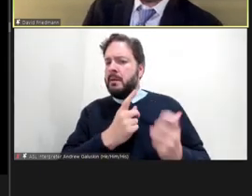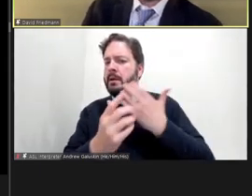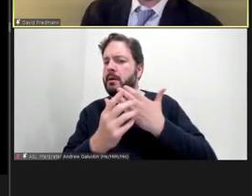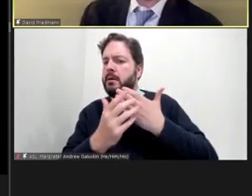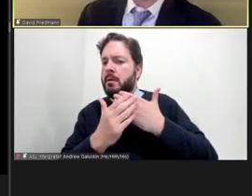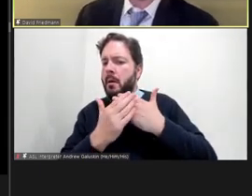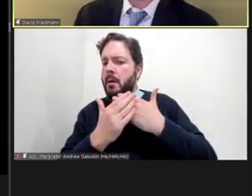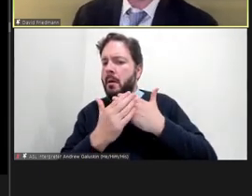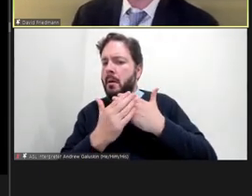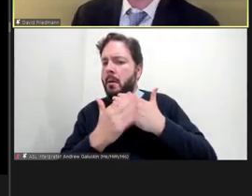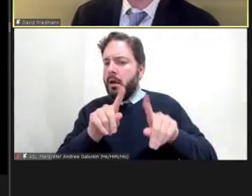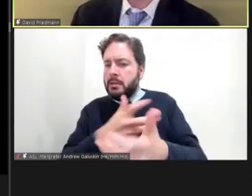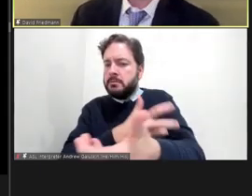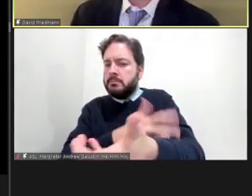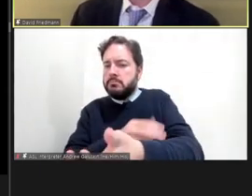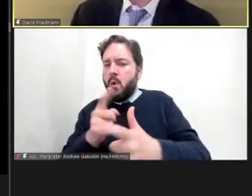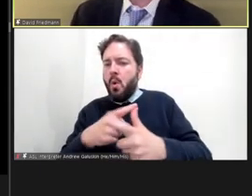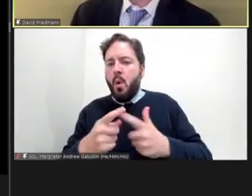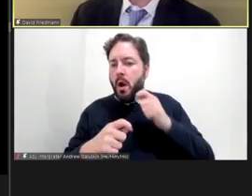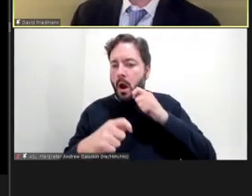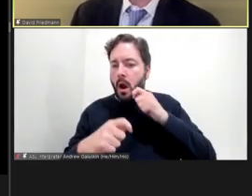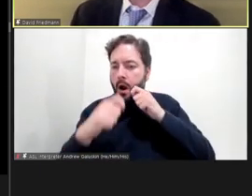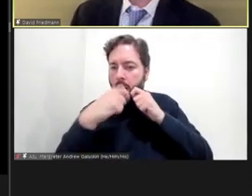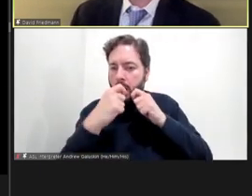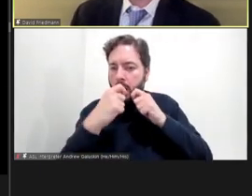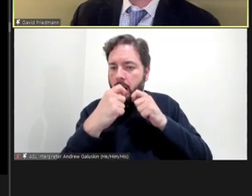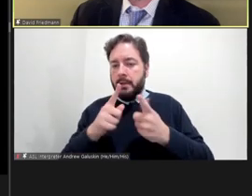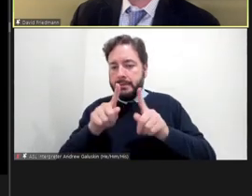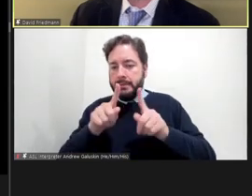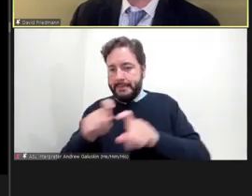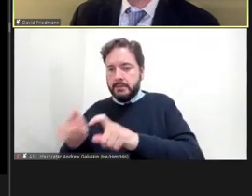Which will get that information. So... I just want to highlight sort of the